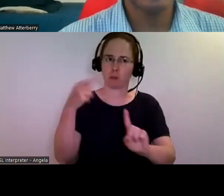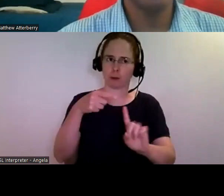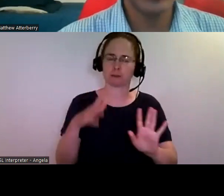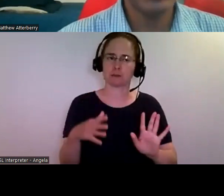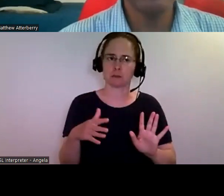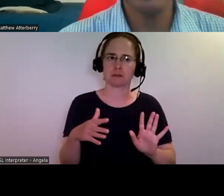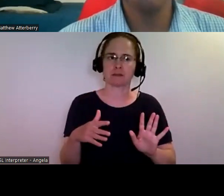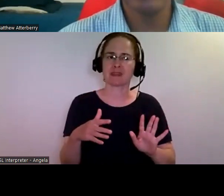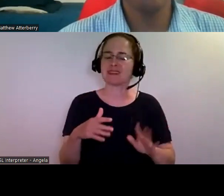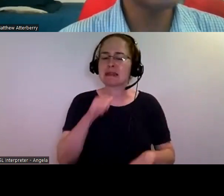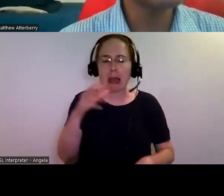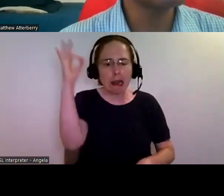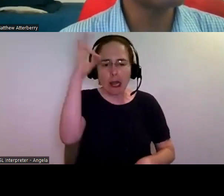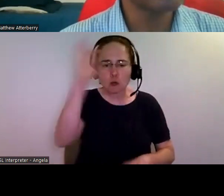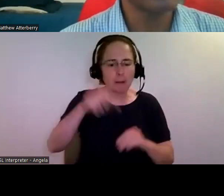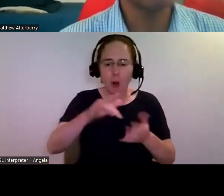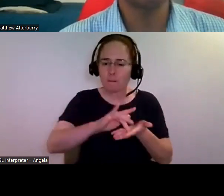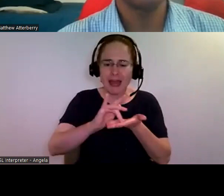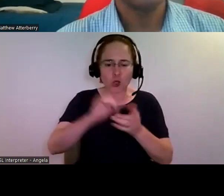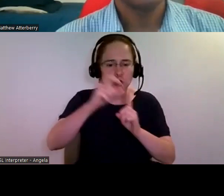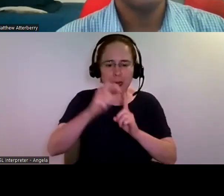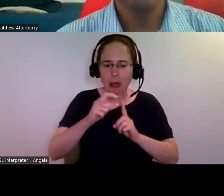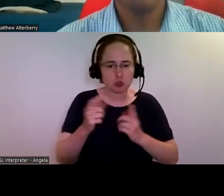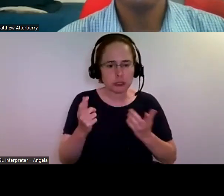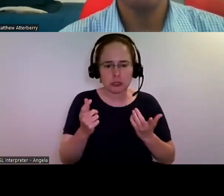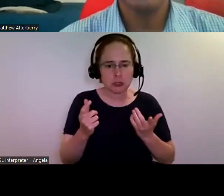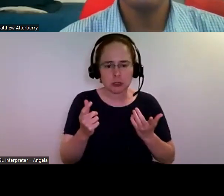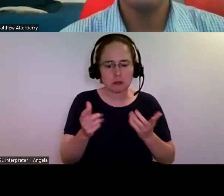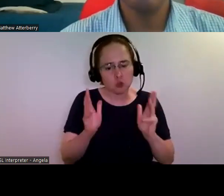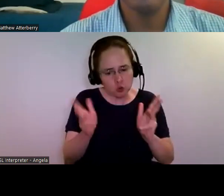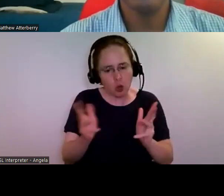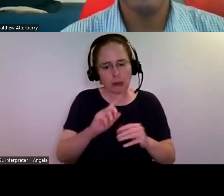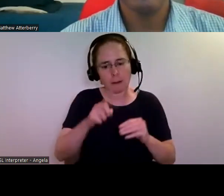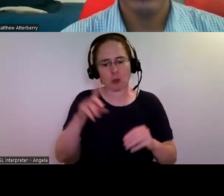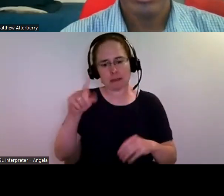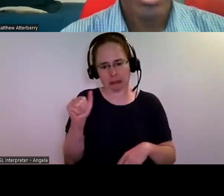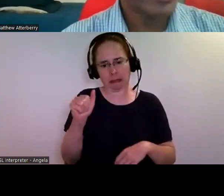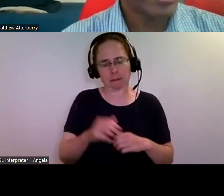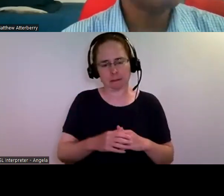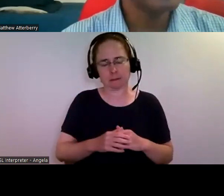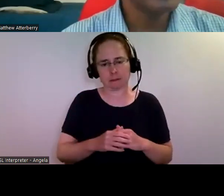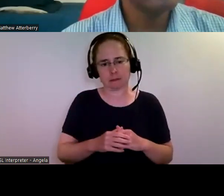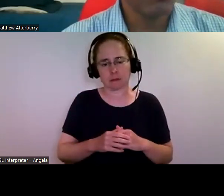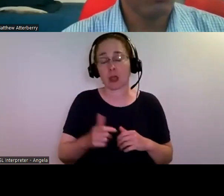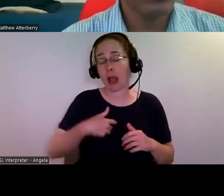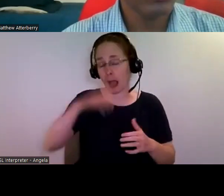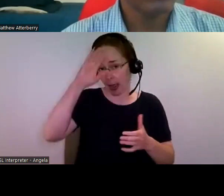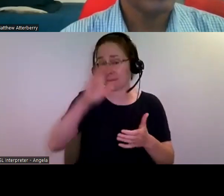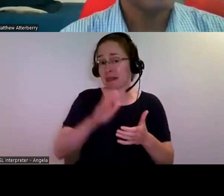not be ignorant about medical terminology and talking about disabilities. And I believe also